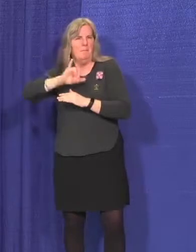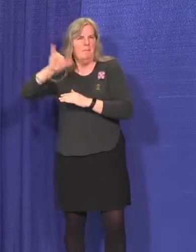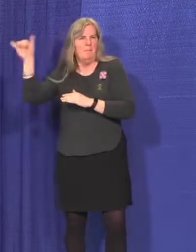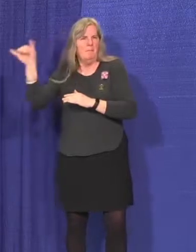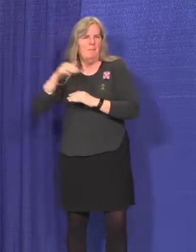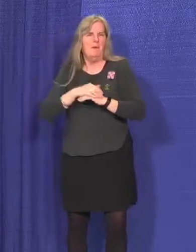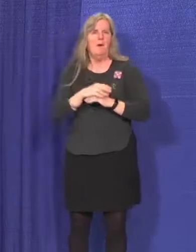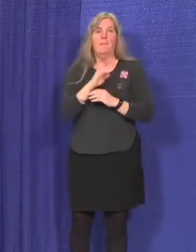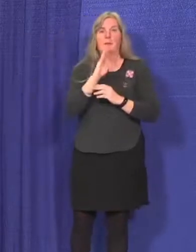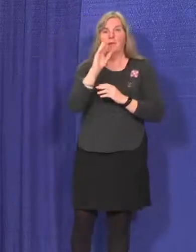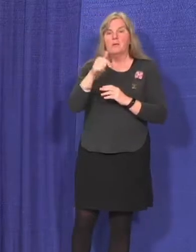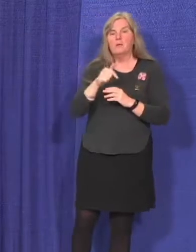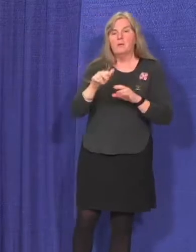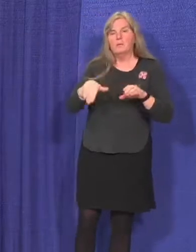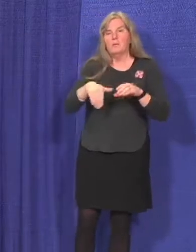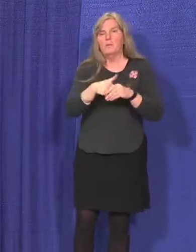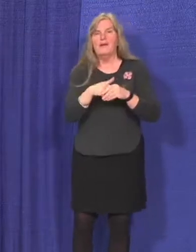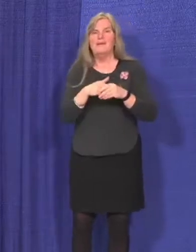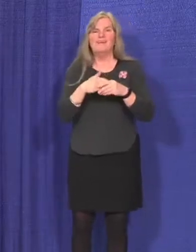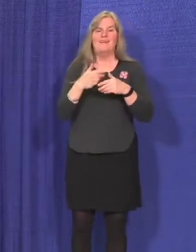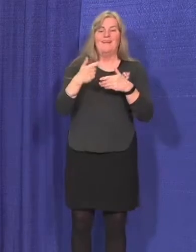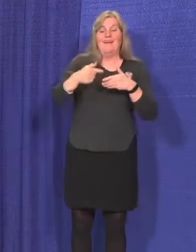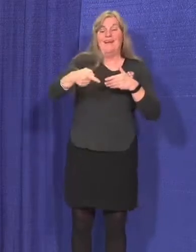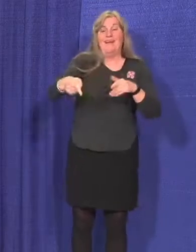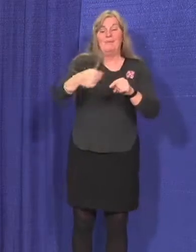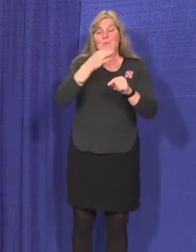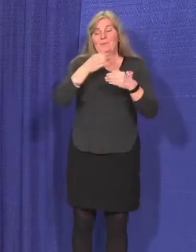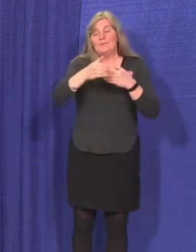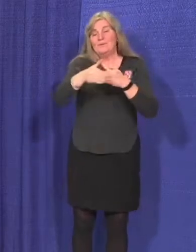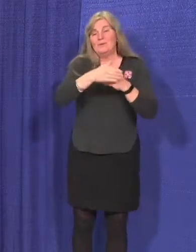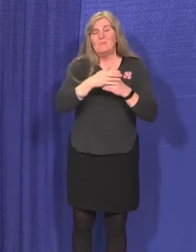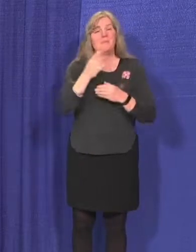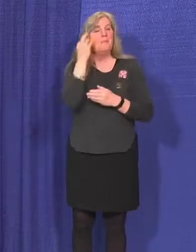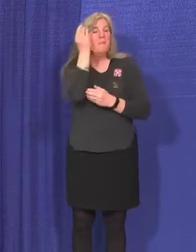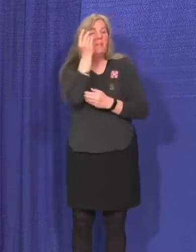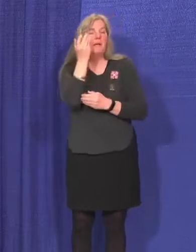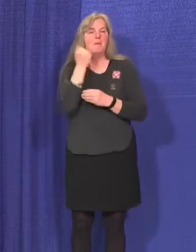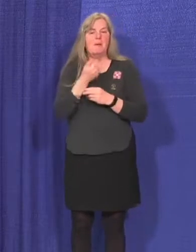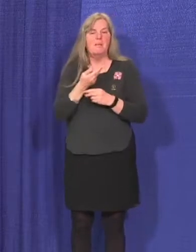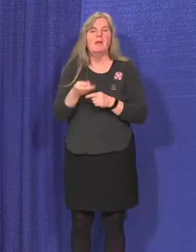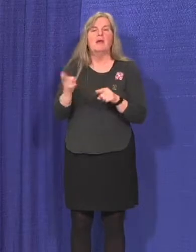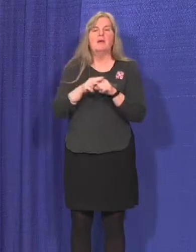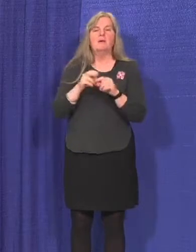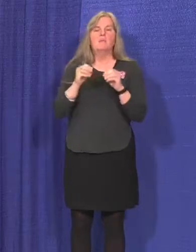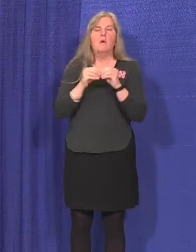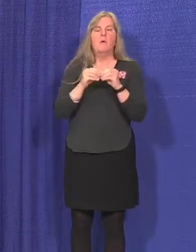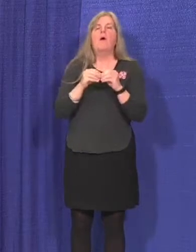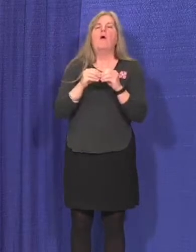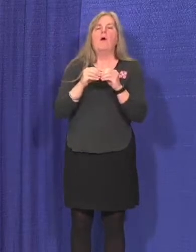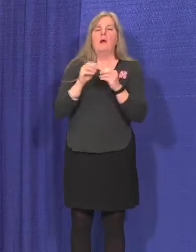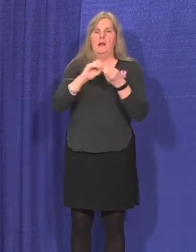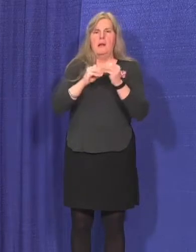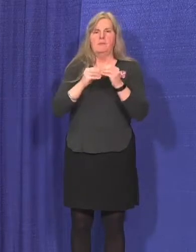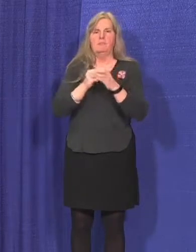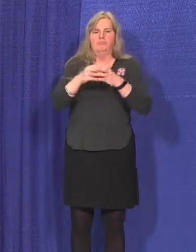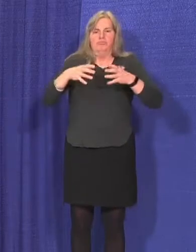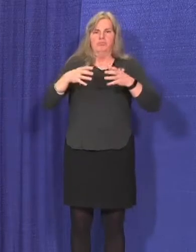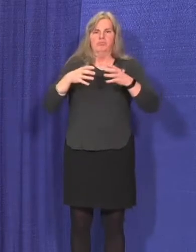to announce just what measures will be changing we are looking at how we can ease self-isolation requirements in